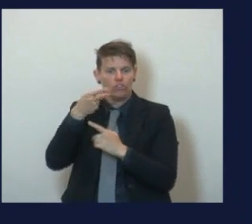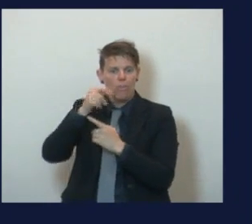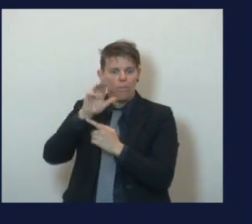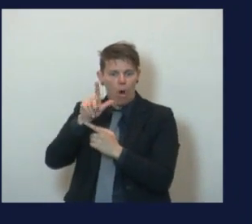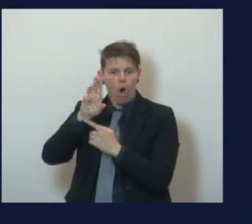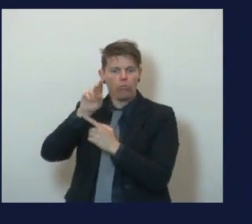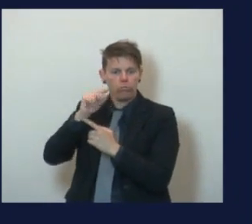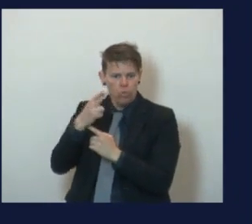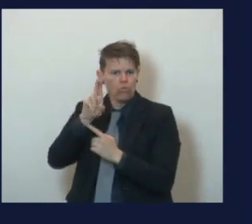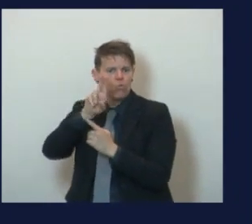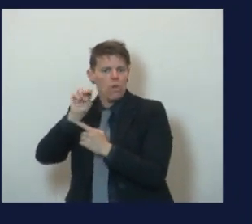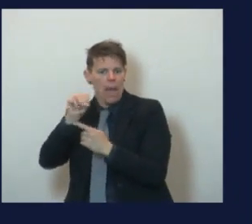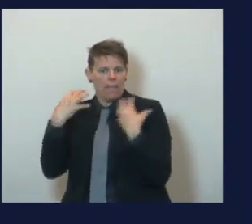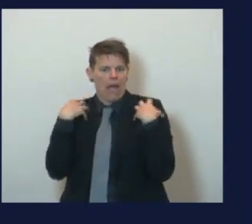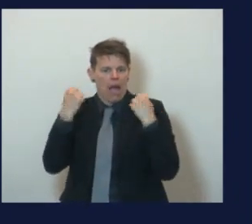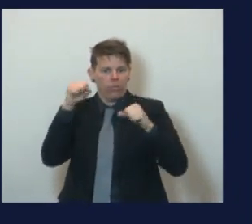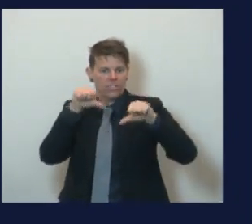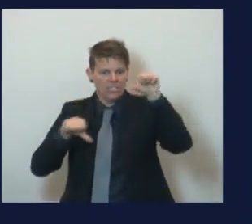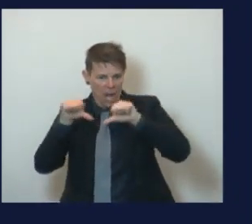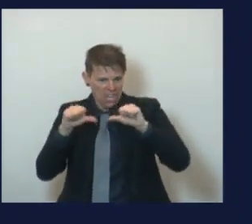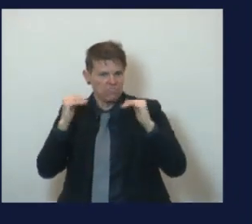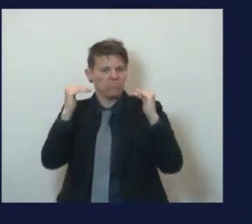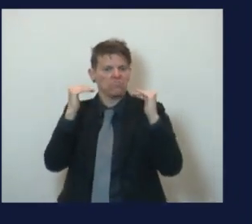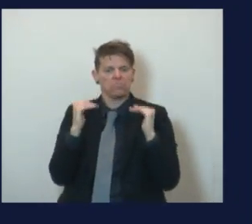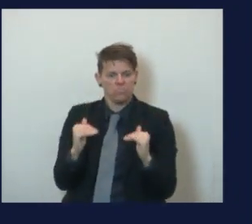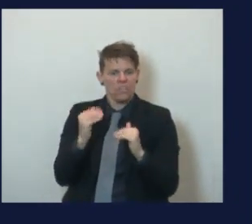THE LEAD UNM HEALTH SCIENCES AND CHANCELLOR, DR. LEONARD.